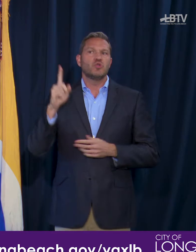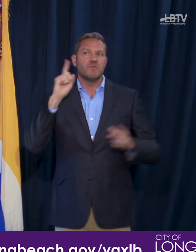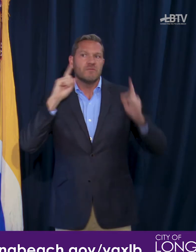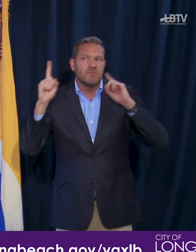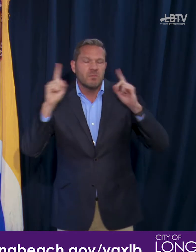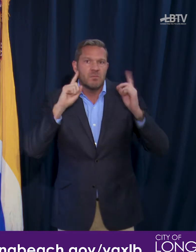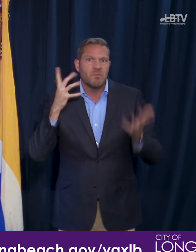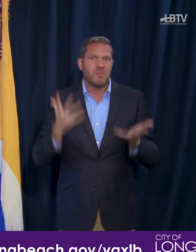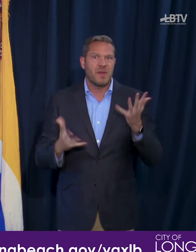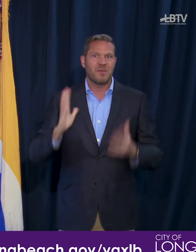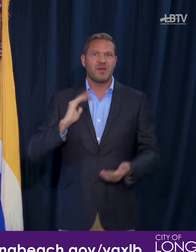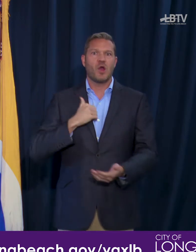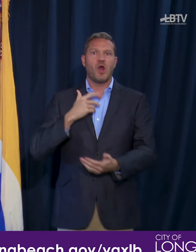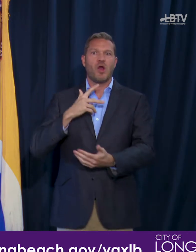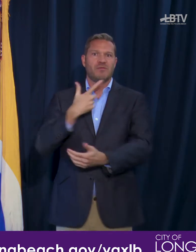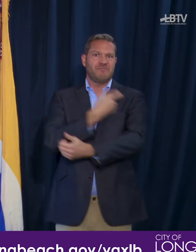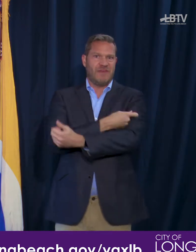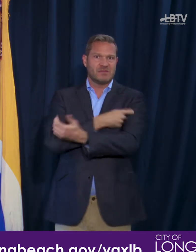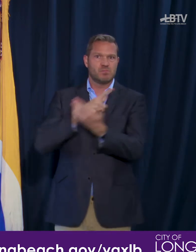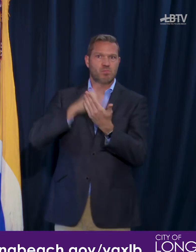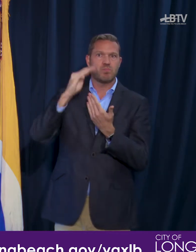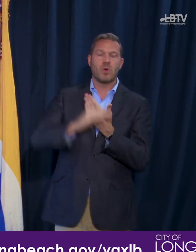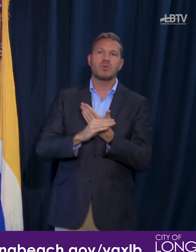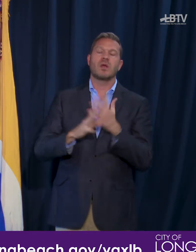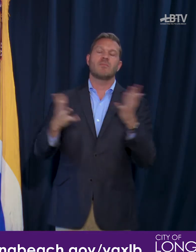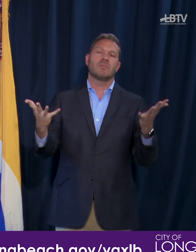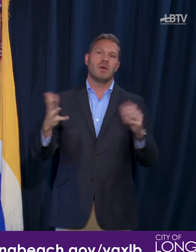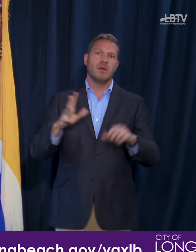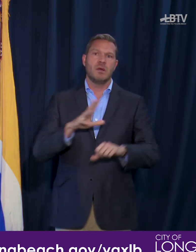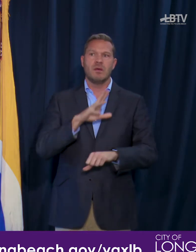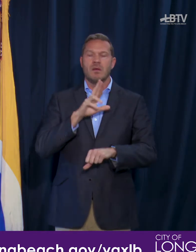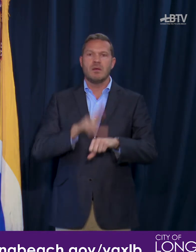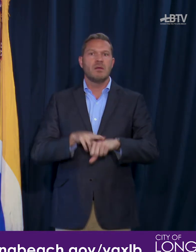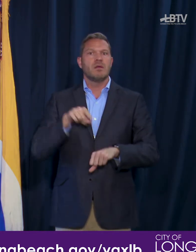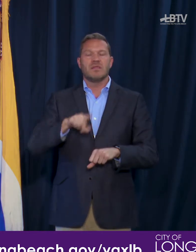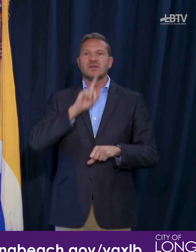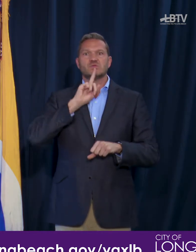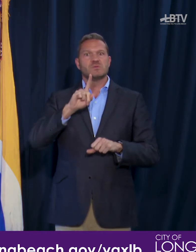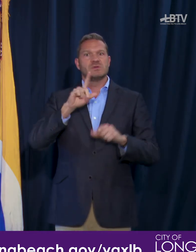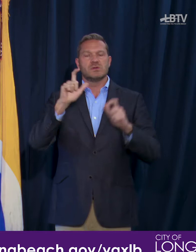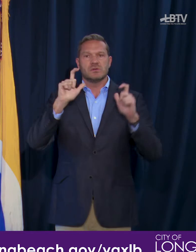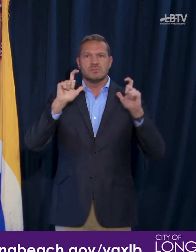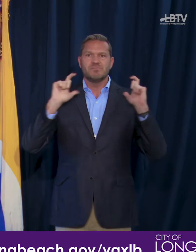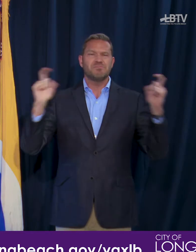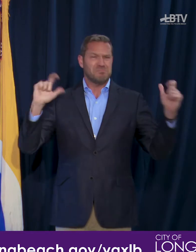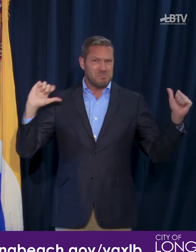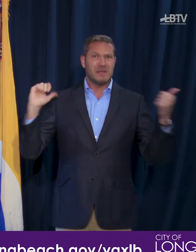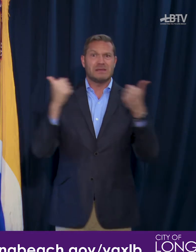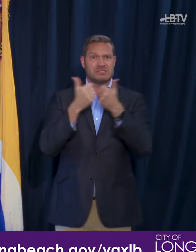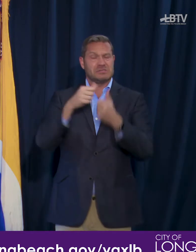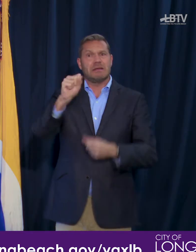Obviously this is a huge challenge across the State but I will, I can confidently say